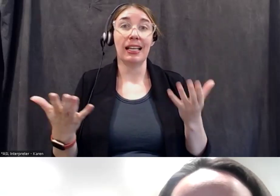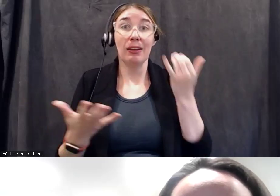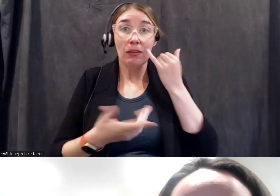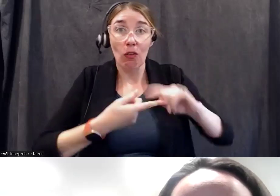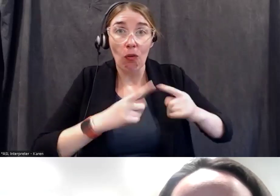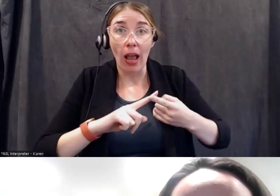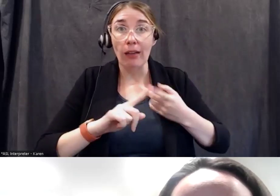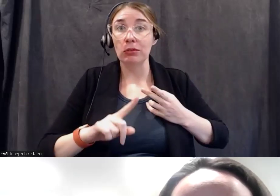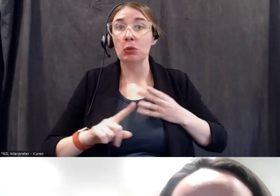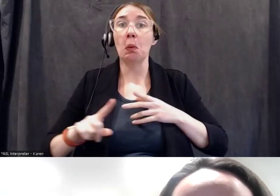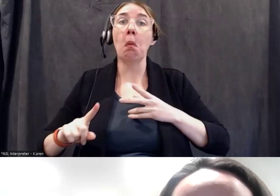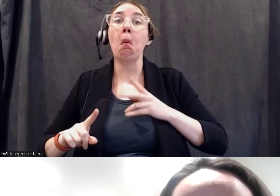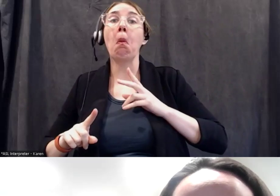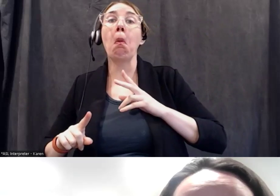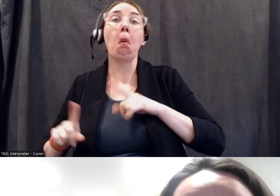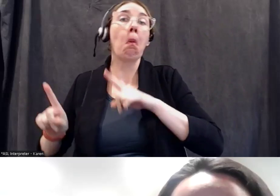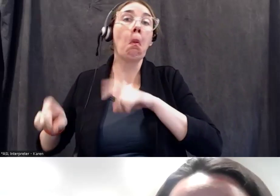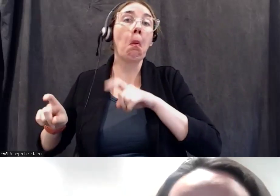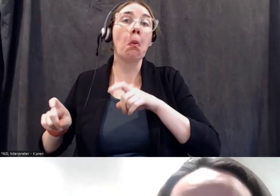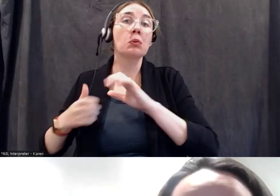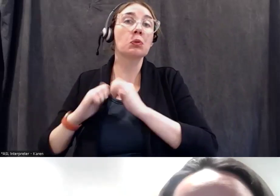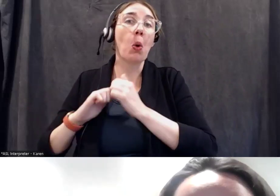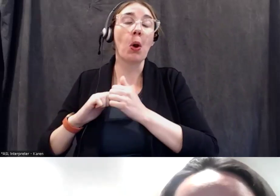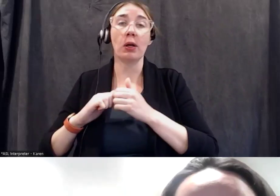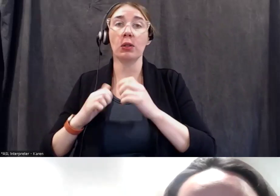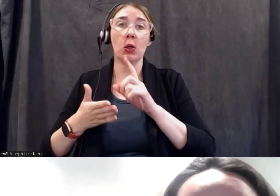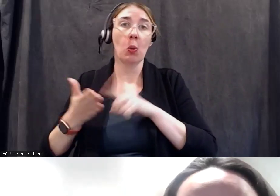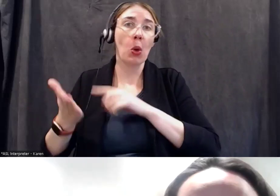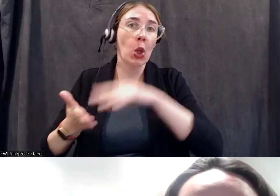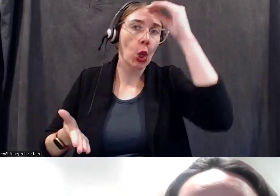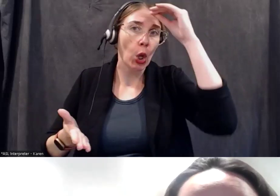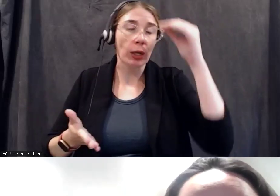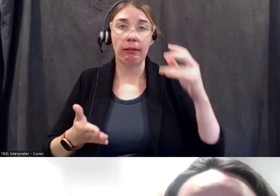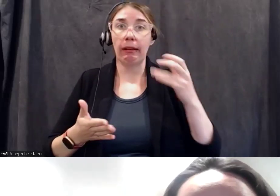So what should I have in my pack if I'm going to go out and do X, Y and Z.